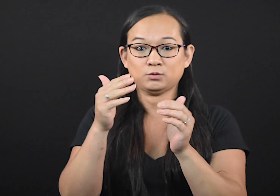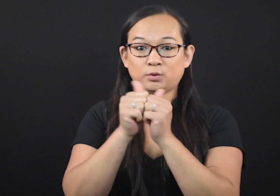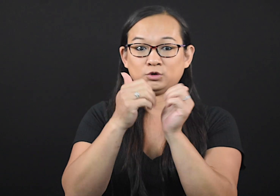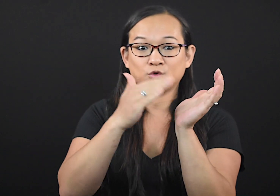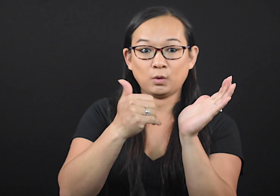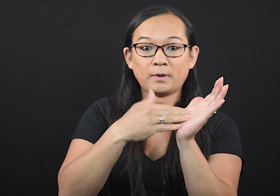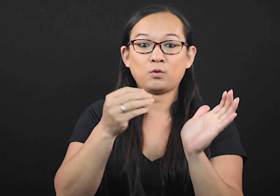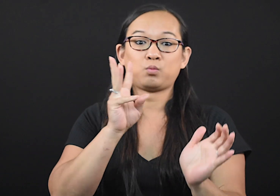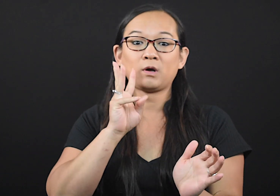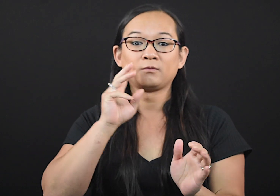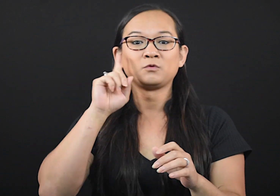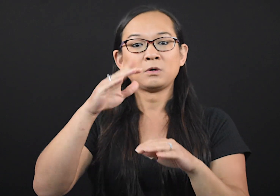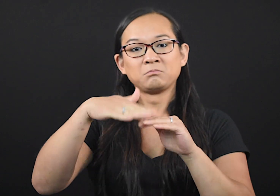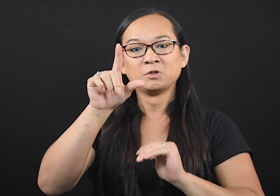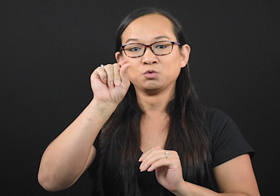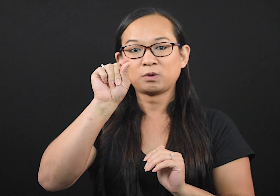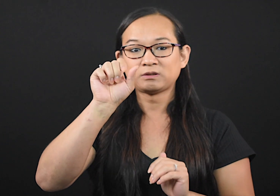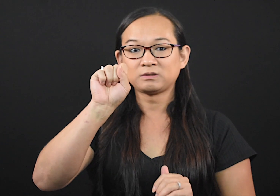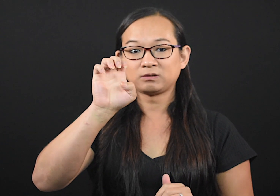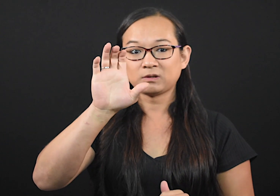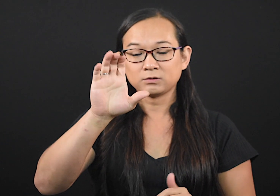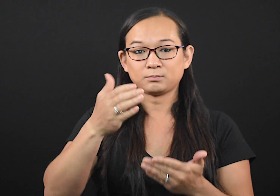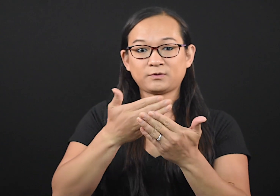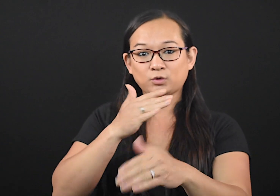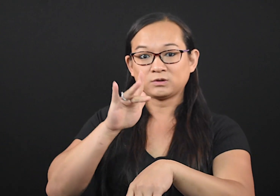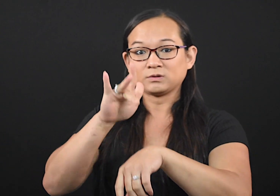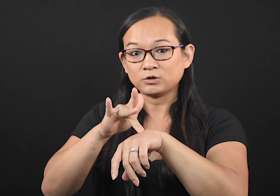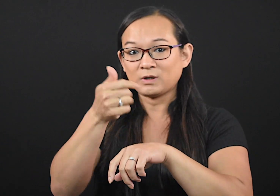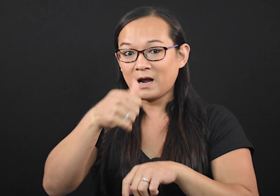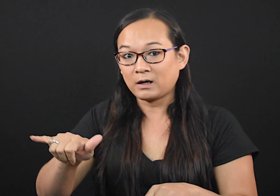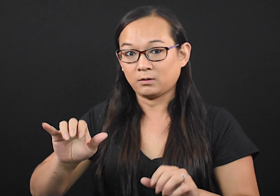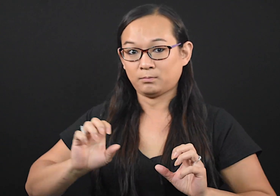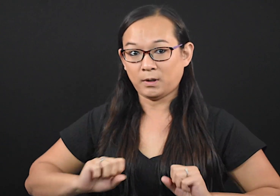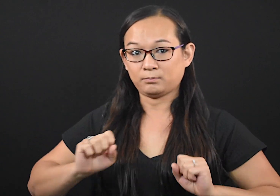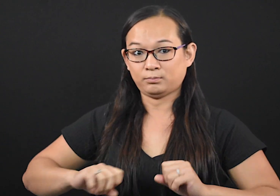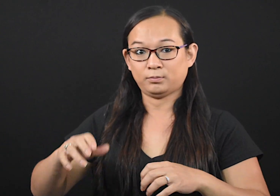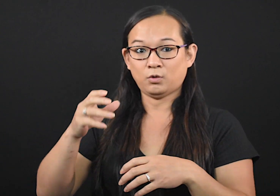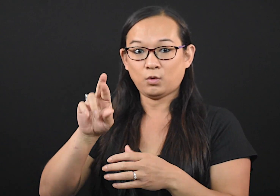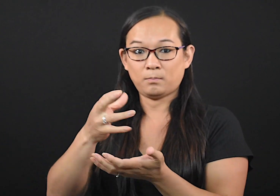● Wash your hands with soap and water for at least 20 seconds before touching any pump or